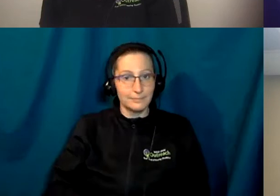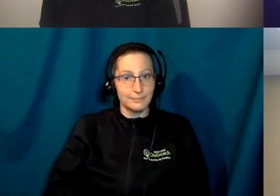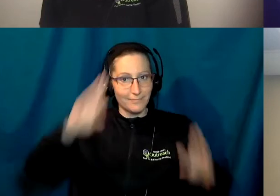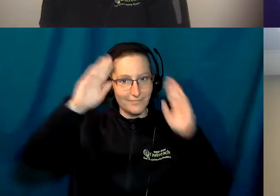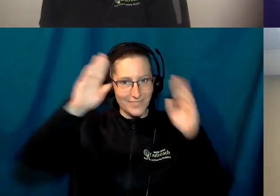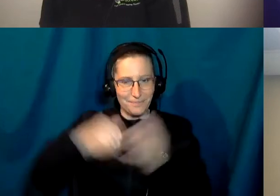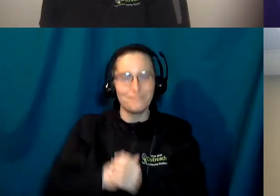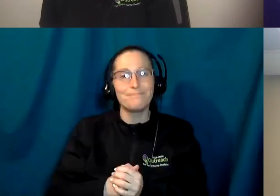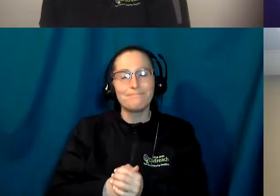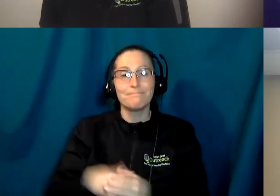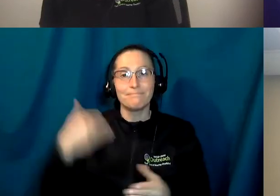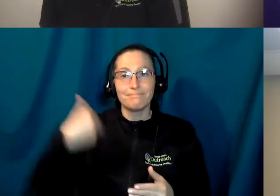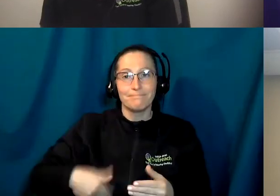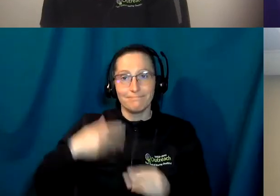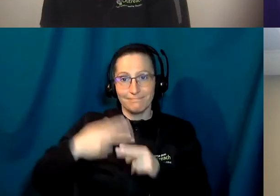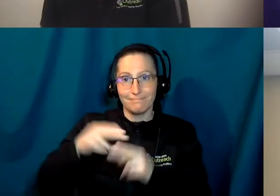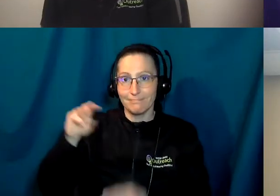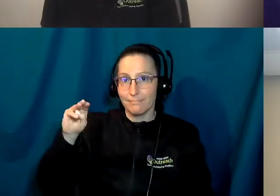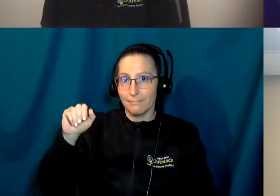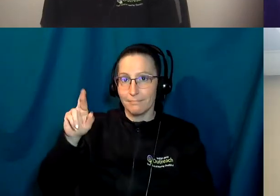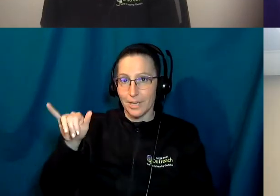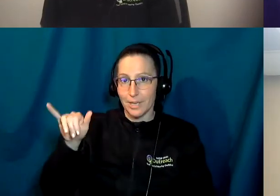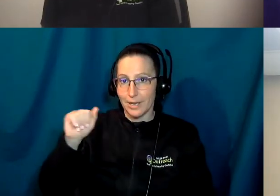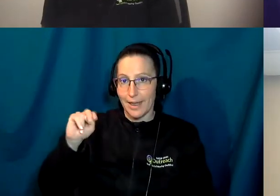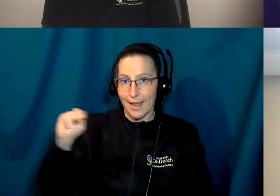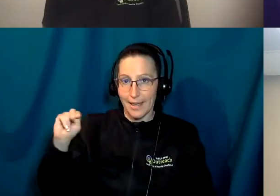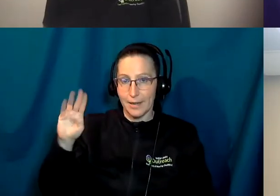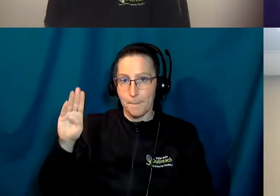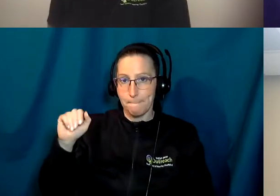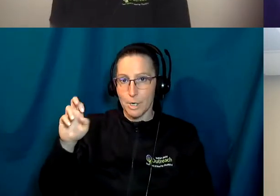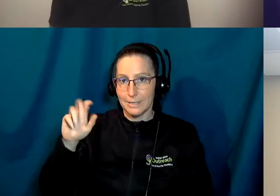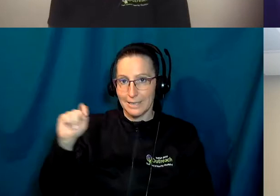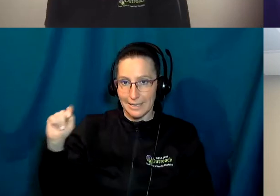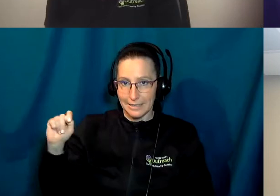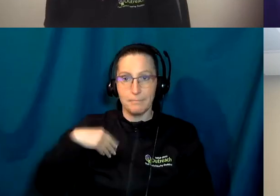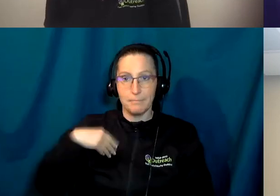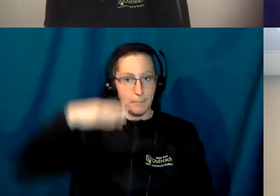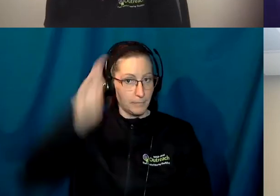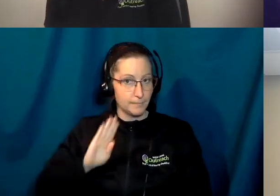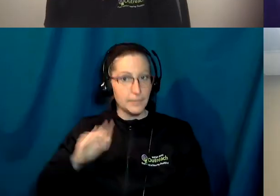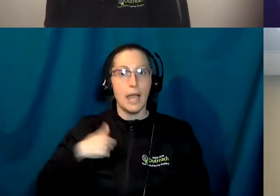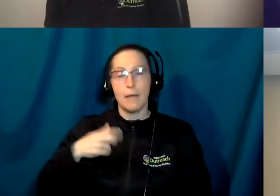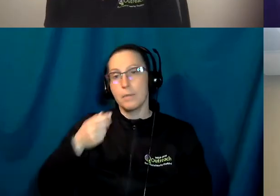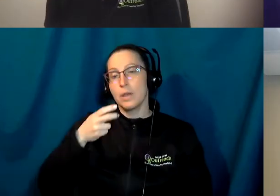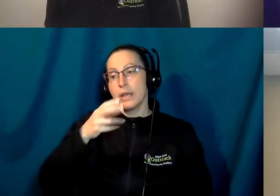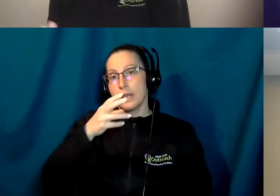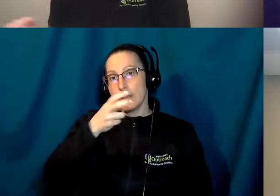my name is Maryann Barnett and I am the transition coordinator for the Wisconsin Educational